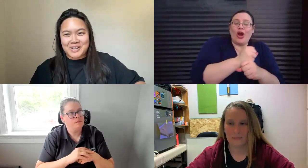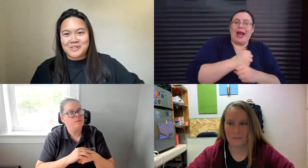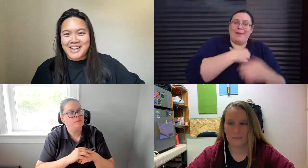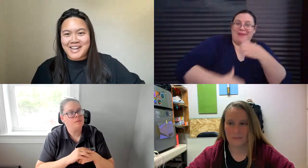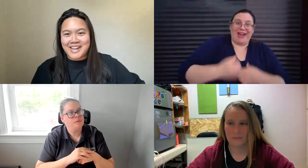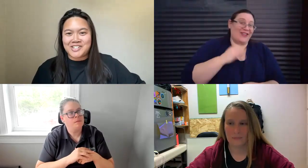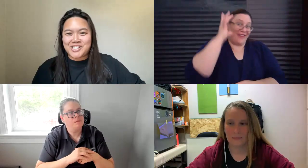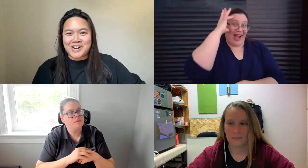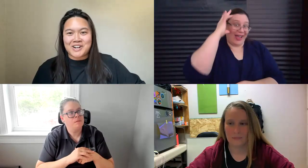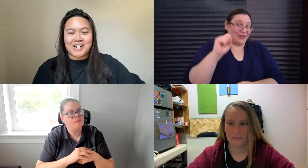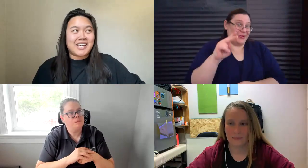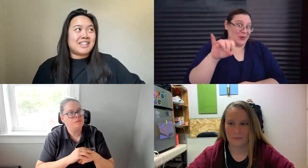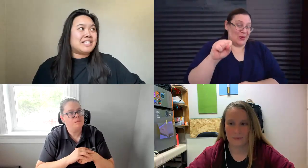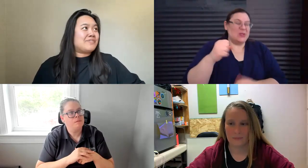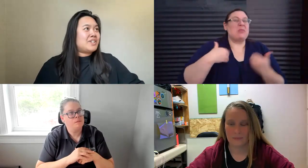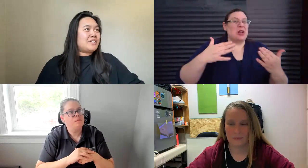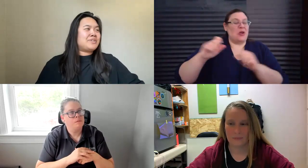So I'll go ahead and share these individuals.